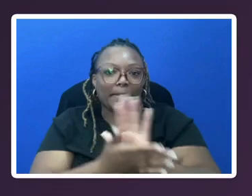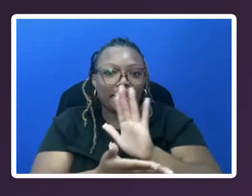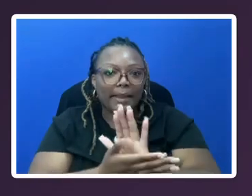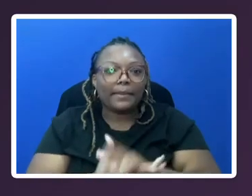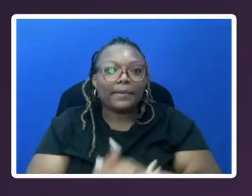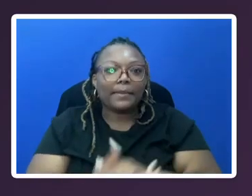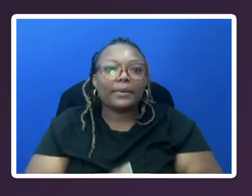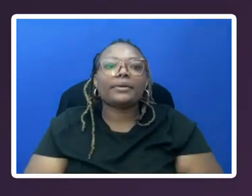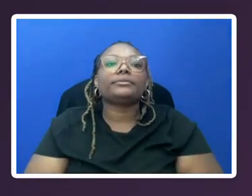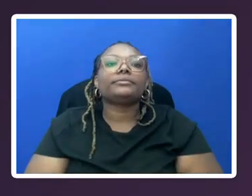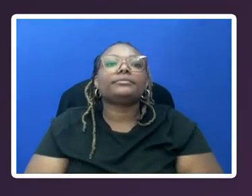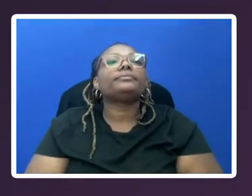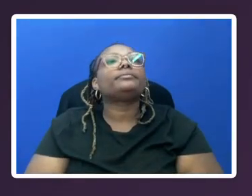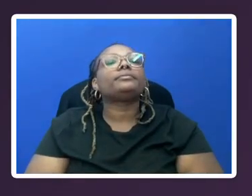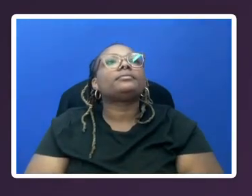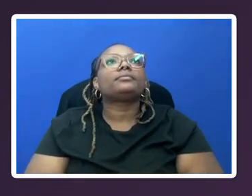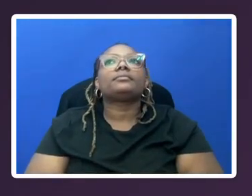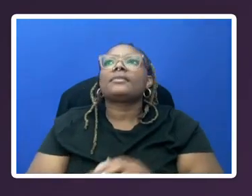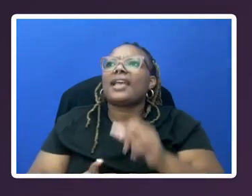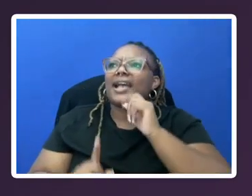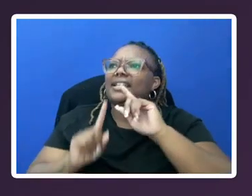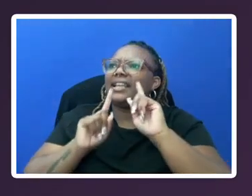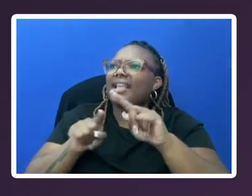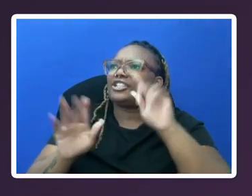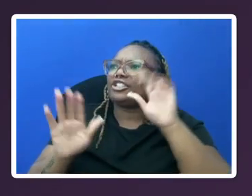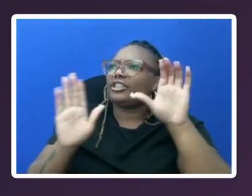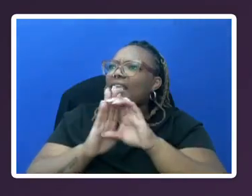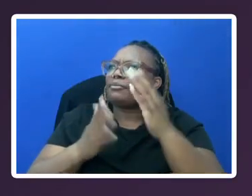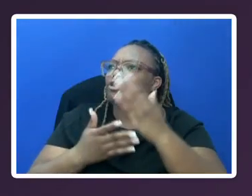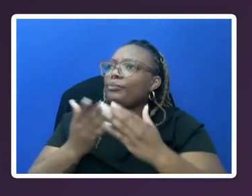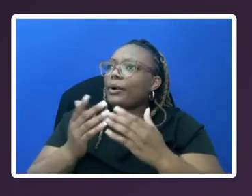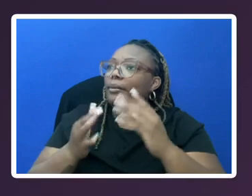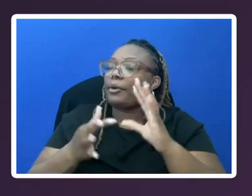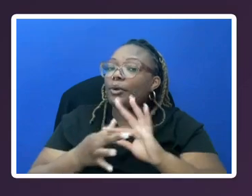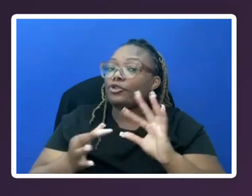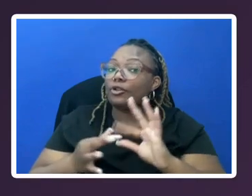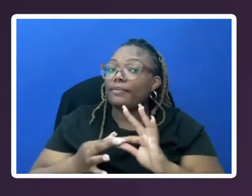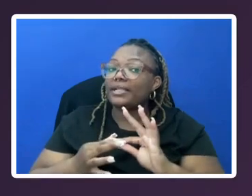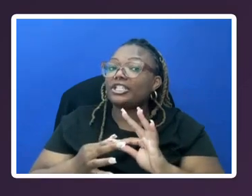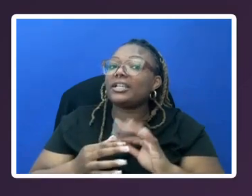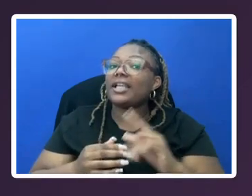answer the image part. But when you mentioned the parade, too, it's like I imagine a lot of people,